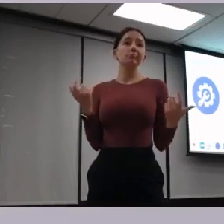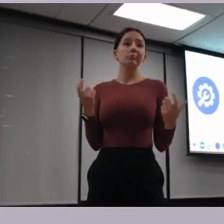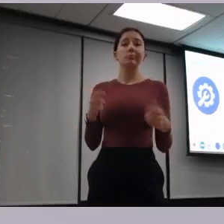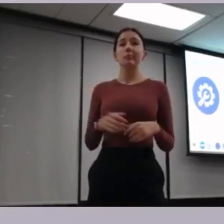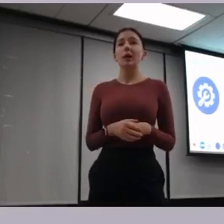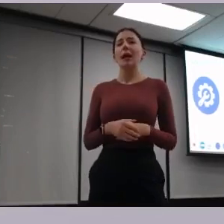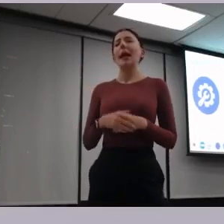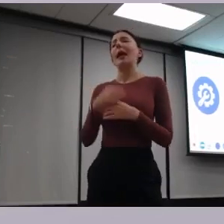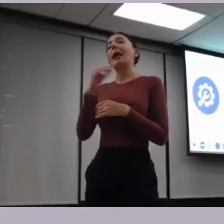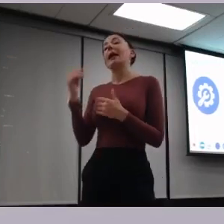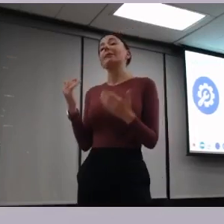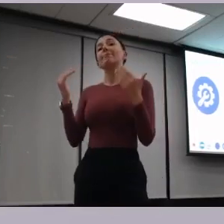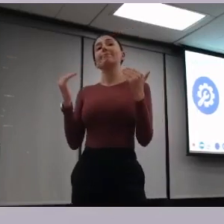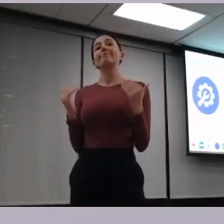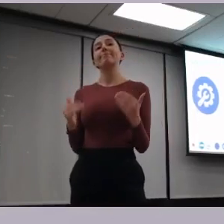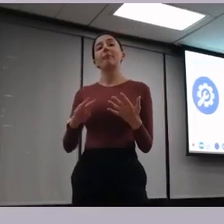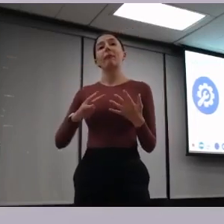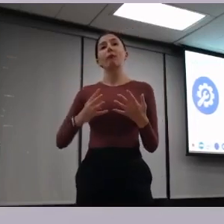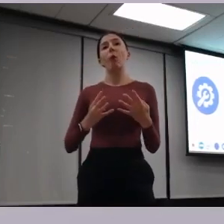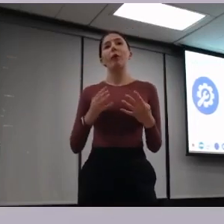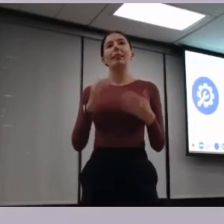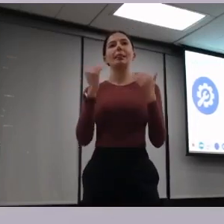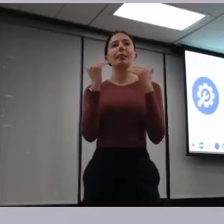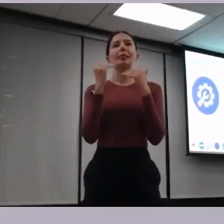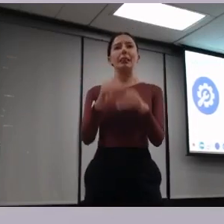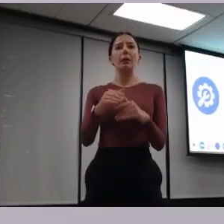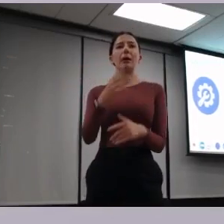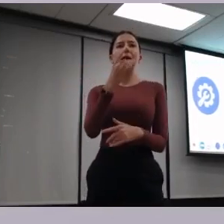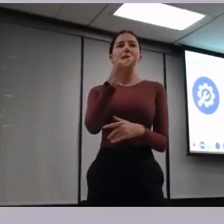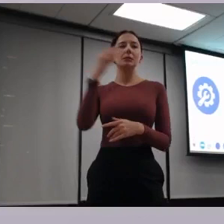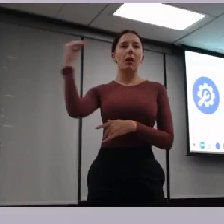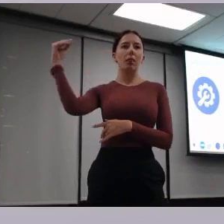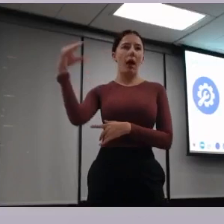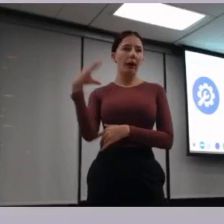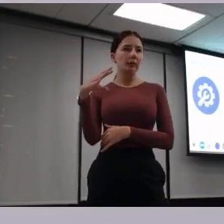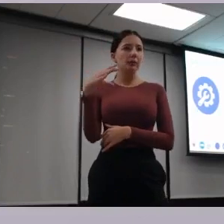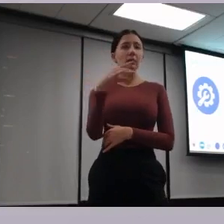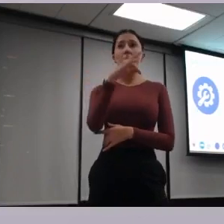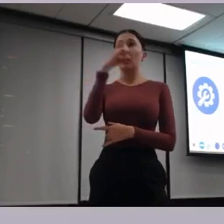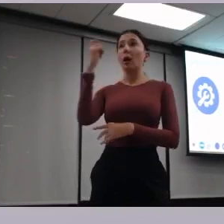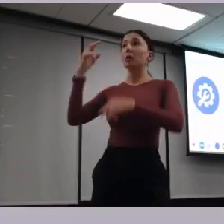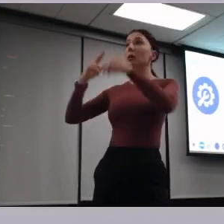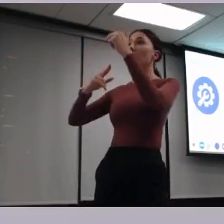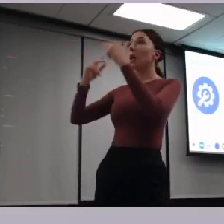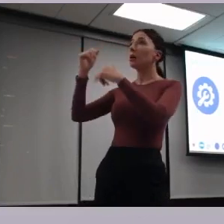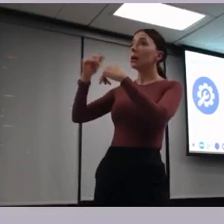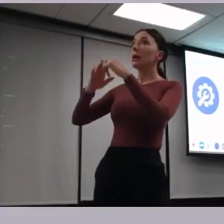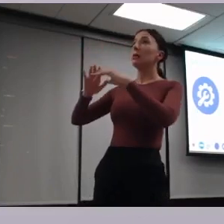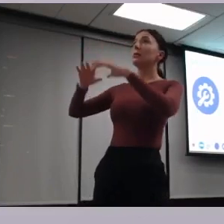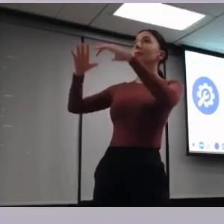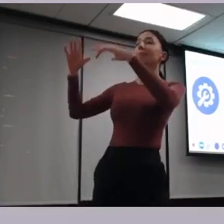So because of overhead obstructions and adjacent buildings, we do get some of that light loss.